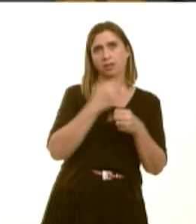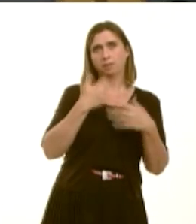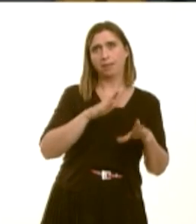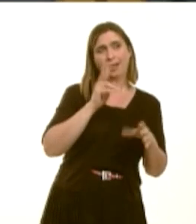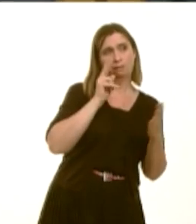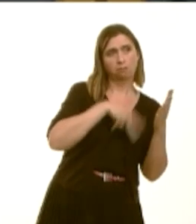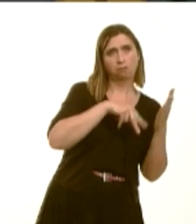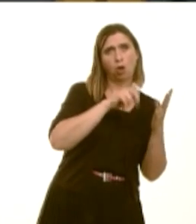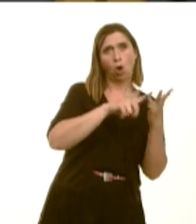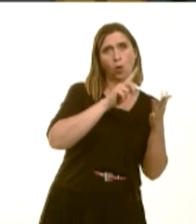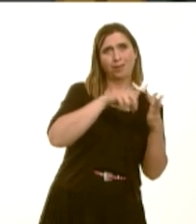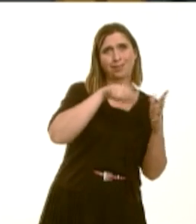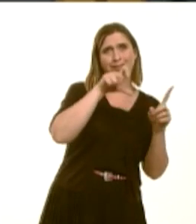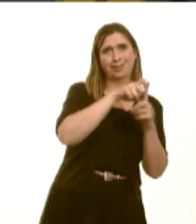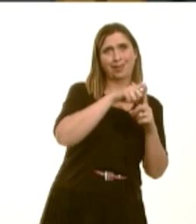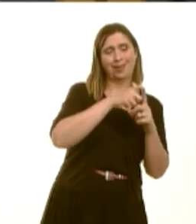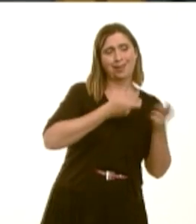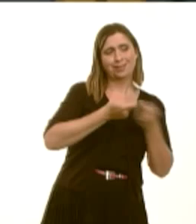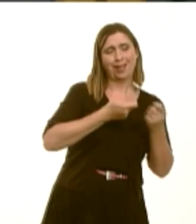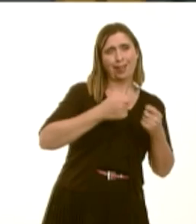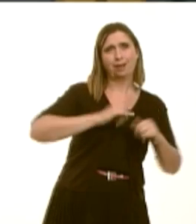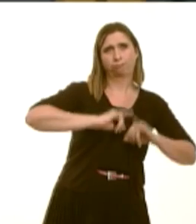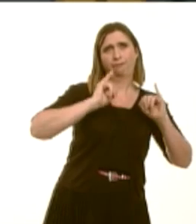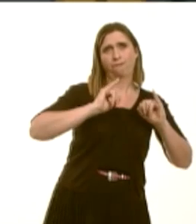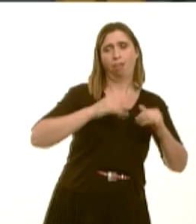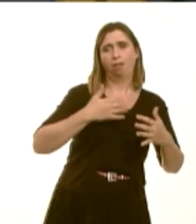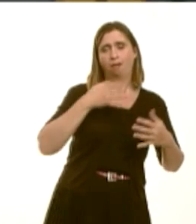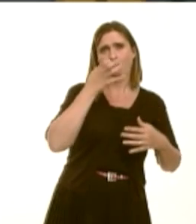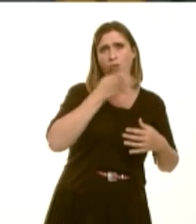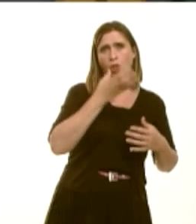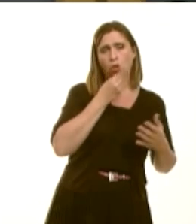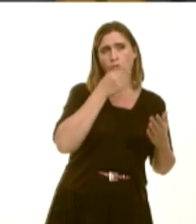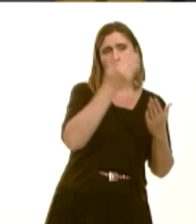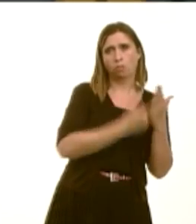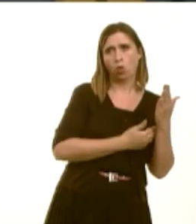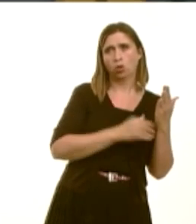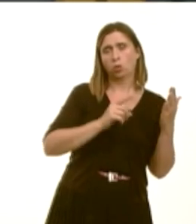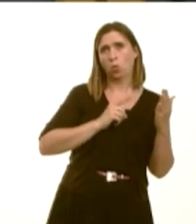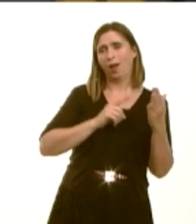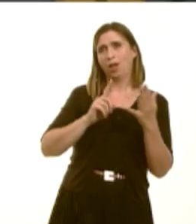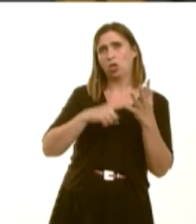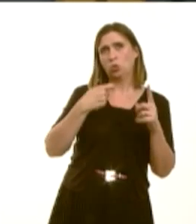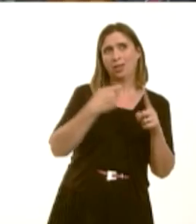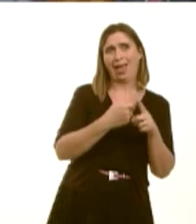and Developmentís ëTackling Harmful Alcohol Useí report, which shows an overall increase in alcohol consumption in the UK, and to the reportís recommendations?